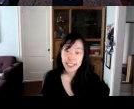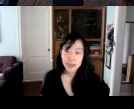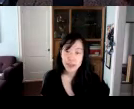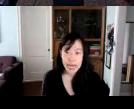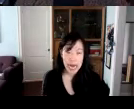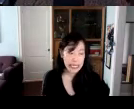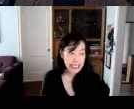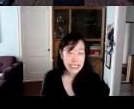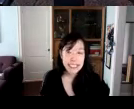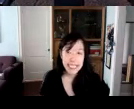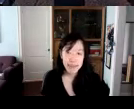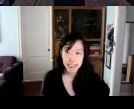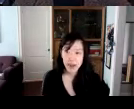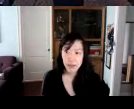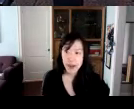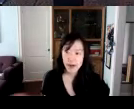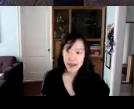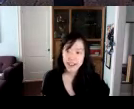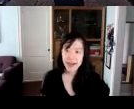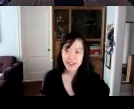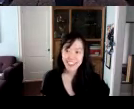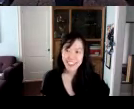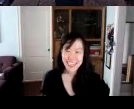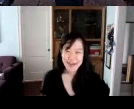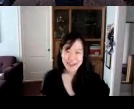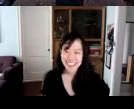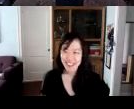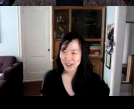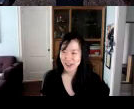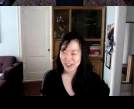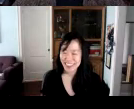with my colleague Sam Stahlmann. Sam, would you like to take a minute to introduce yourself.